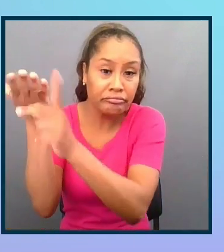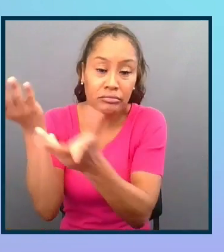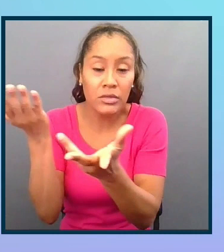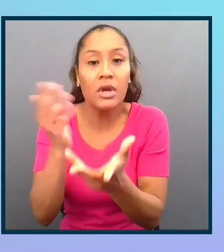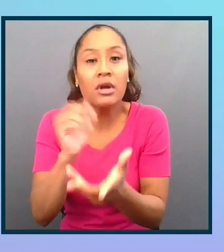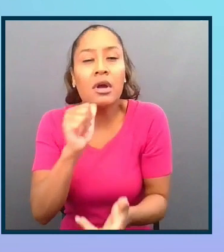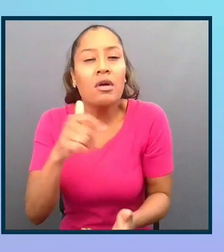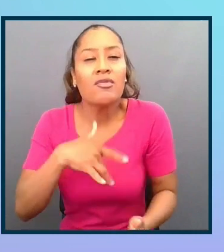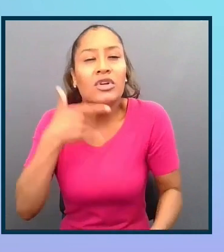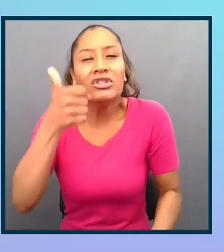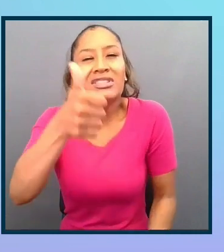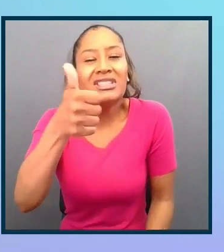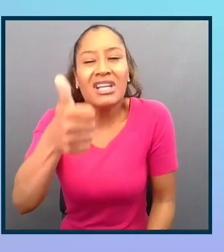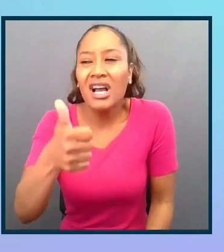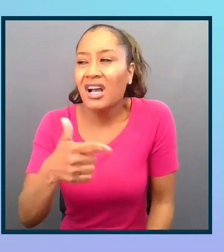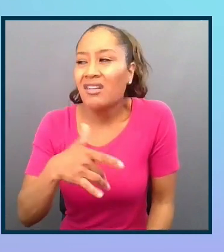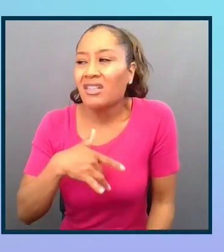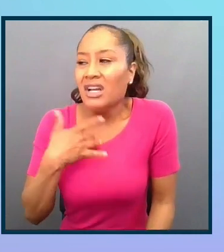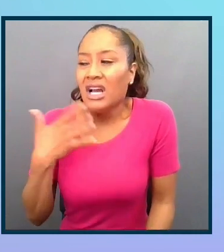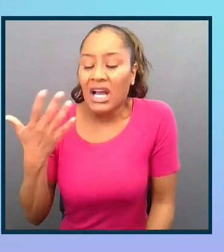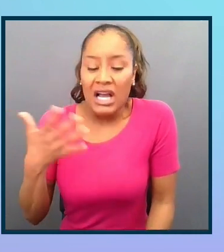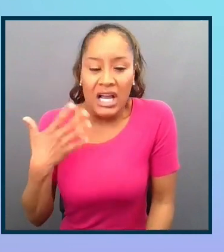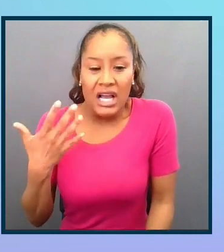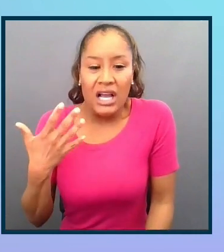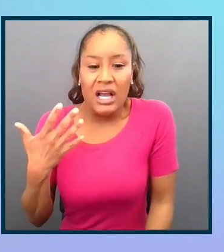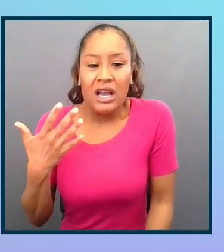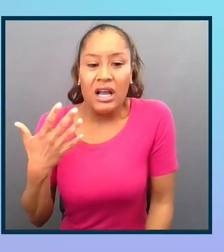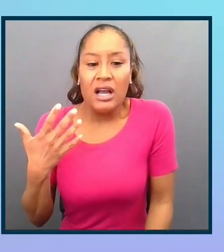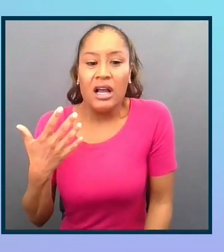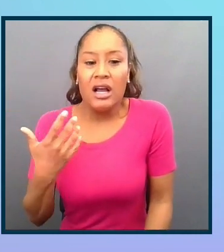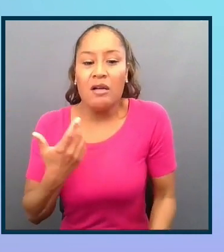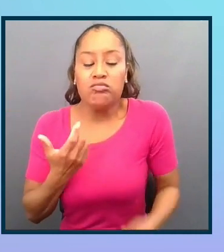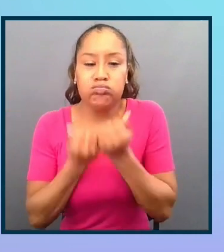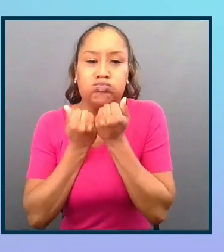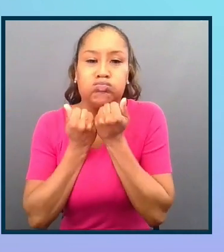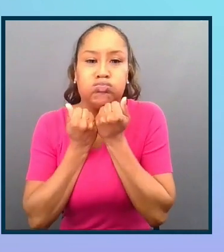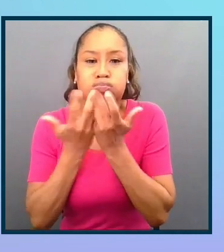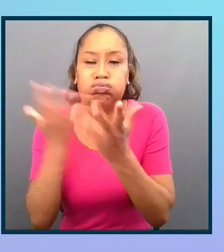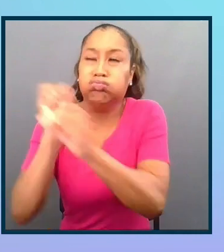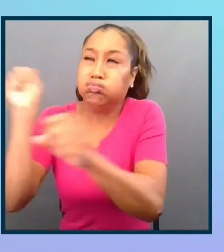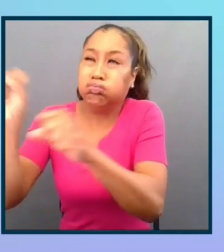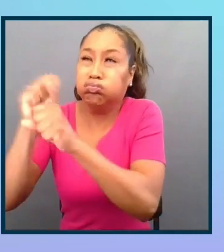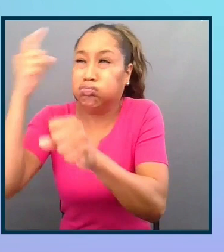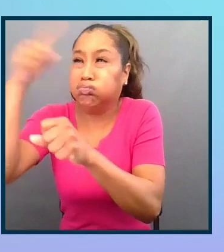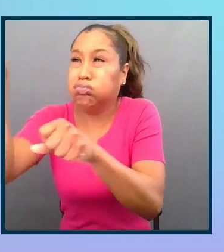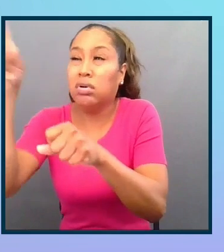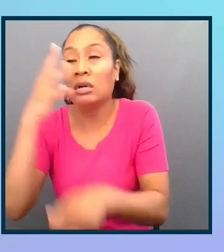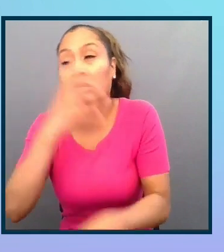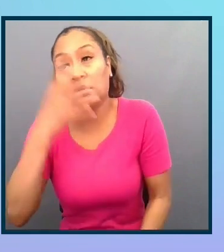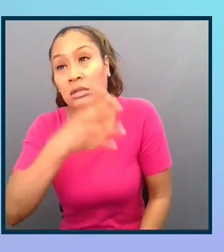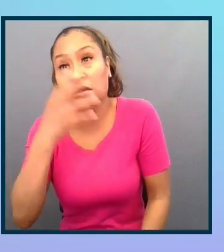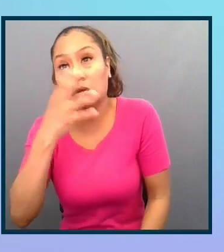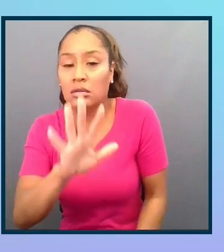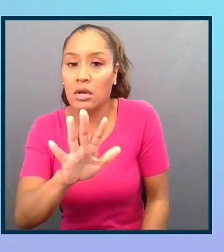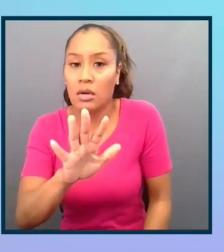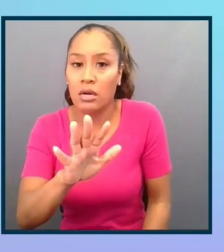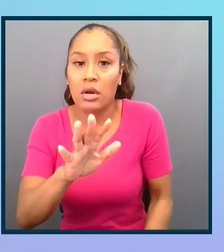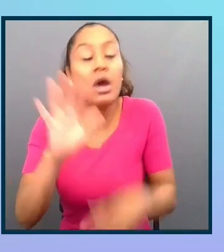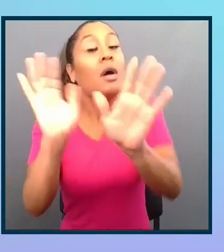in a position where you feel like you're burning the candle at both ends for leadership teams that ignore it. That is not to say that that's happened to me.